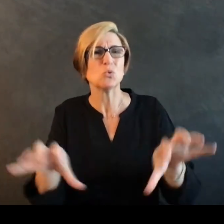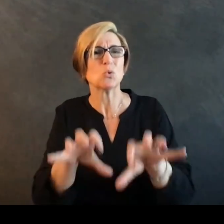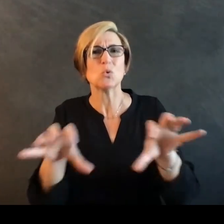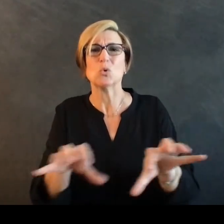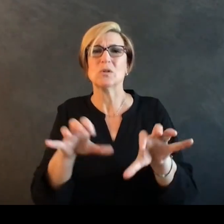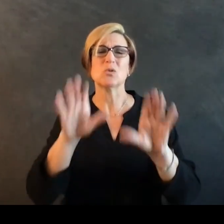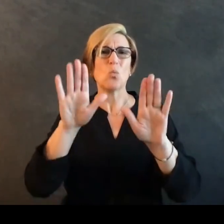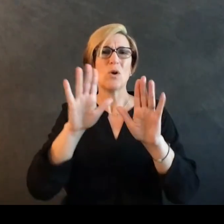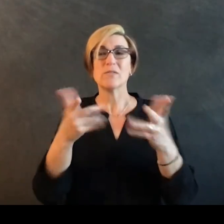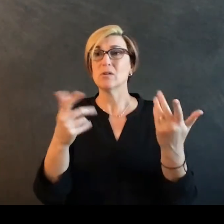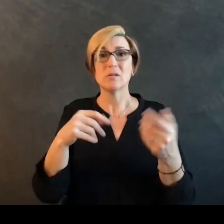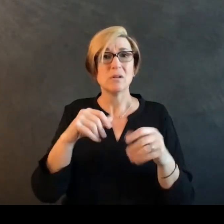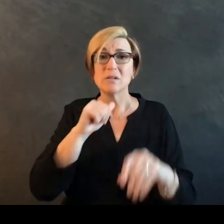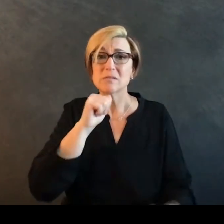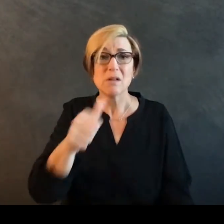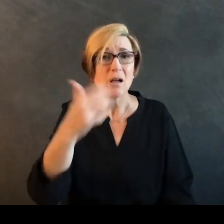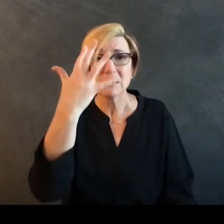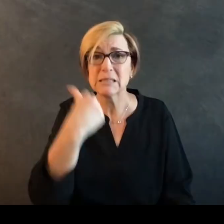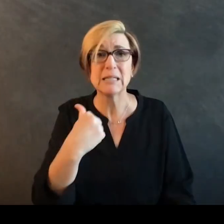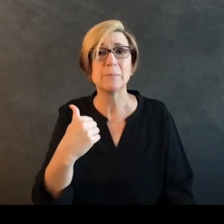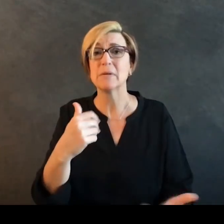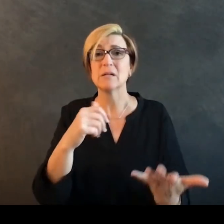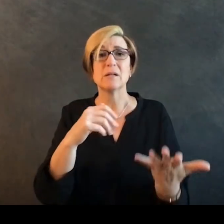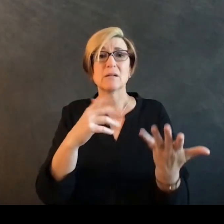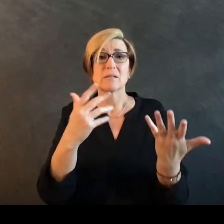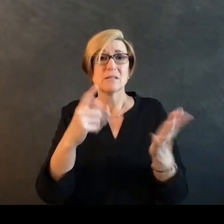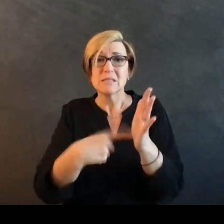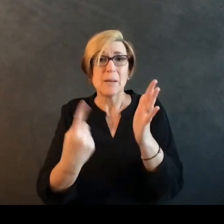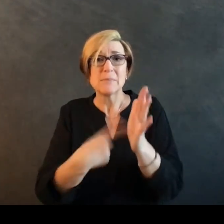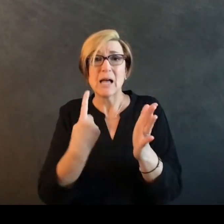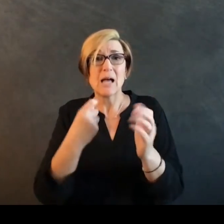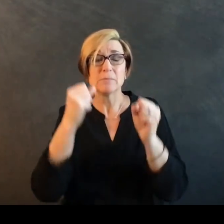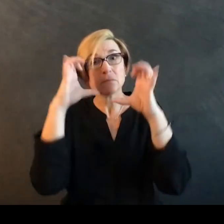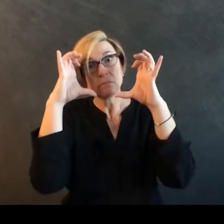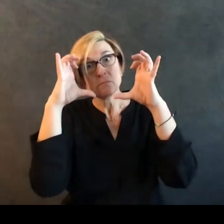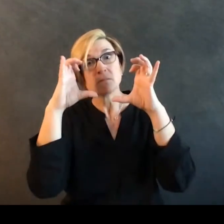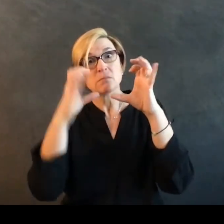they don't go to bed sometimes they get nothing said to somebody recently on the